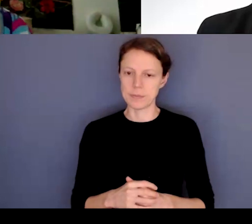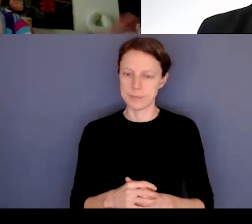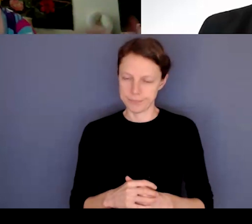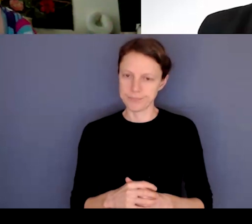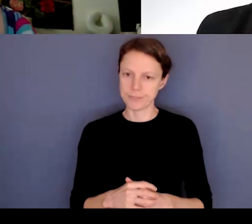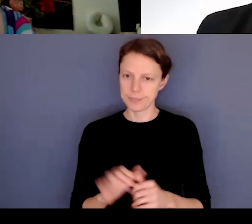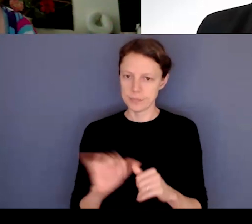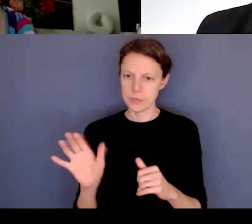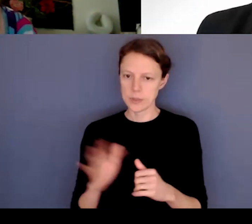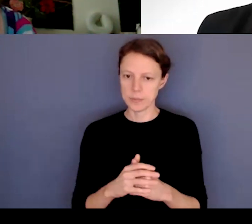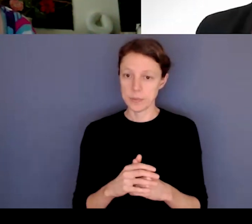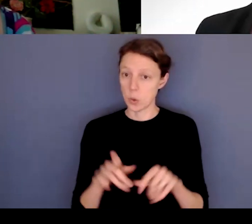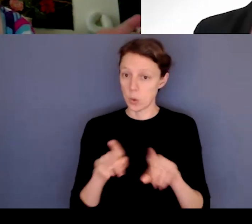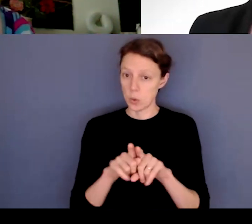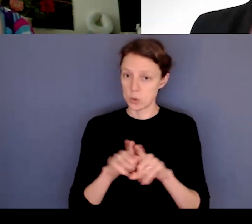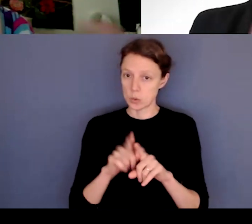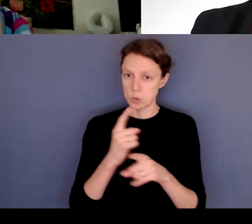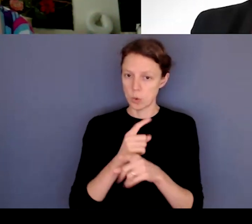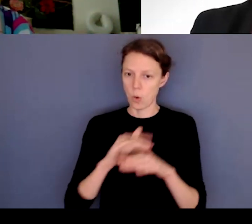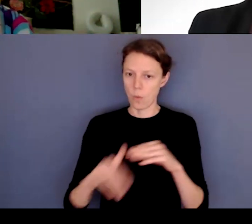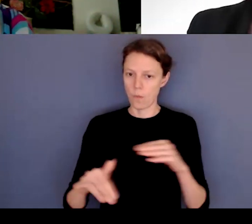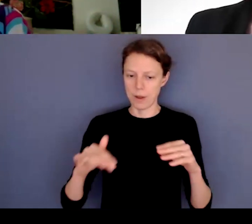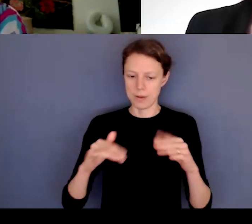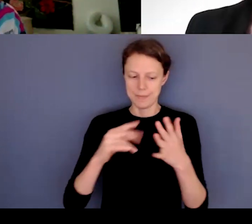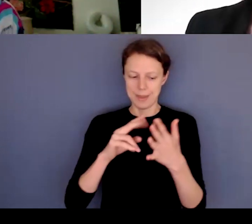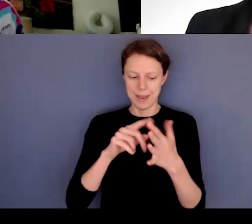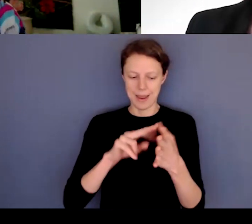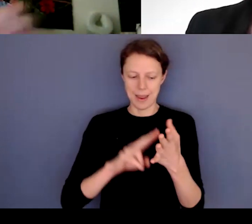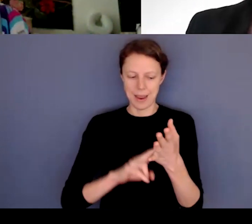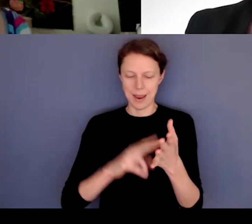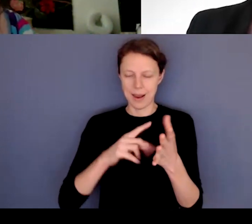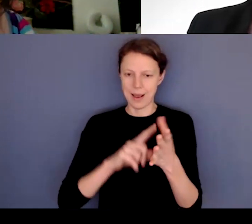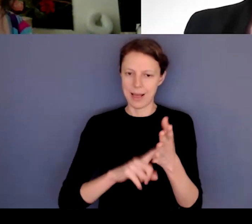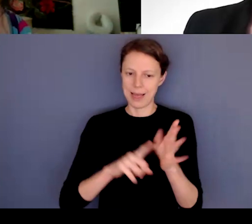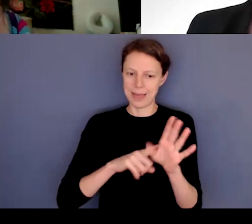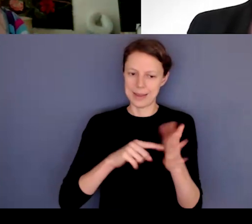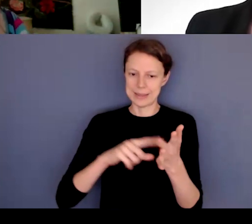about, I suppose the analytics and kind of being able to track the number of saves and all of that kind of stuff. And I